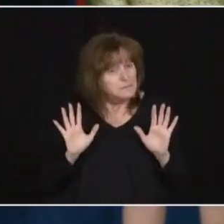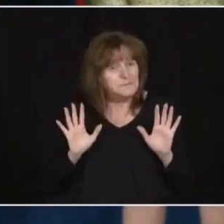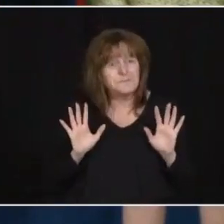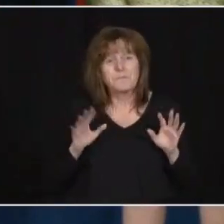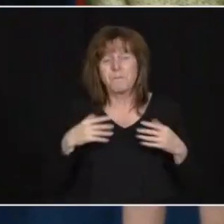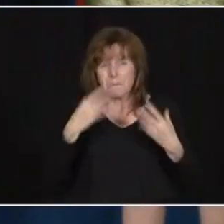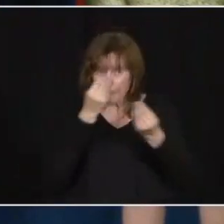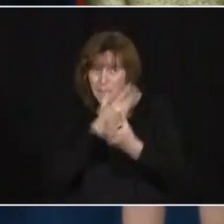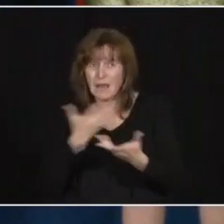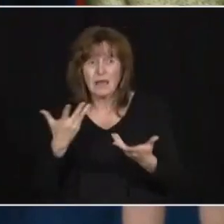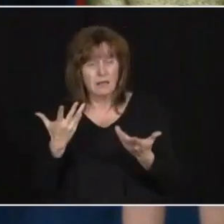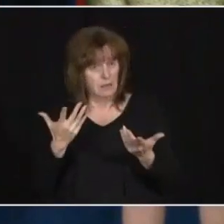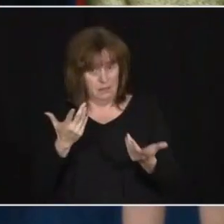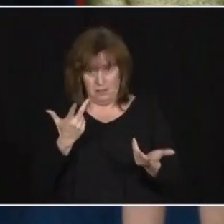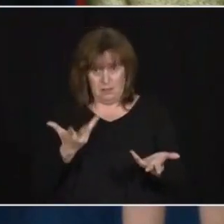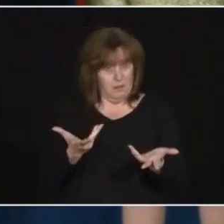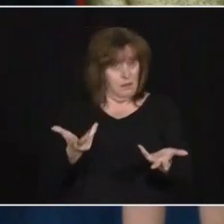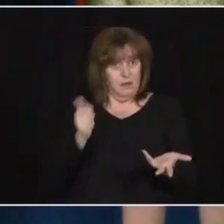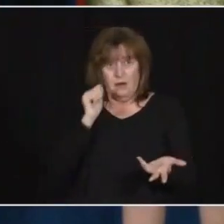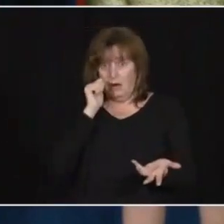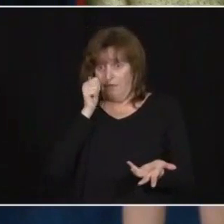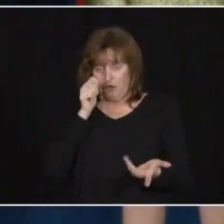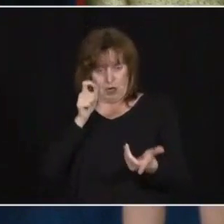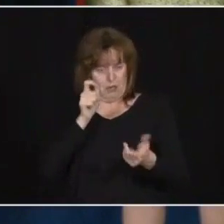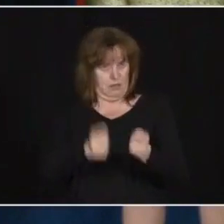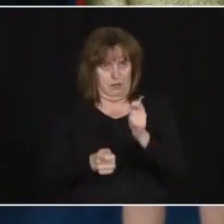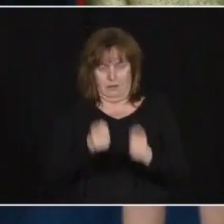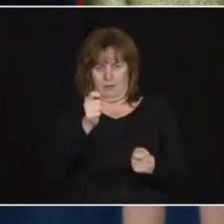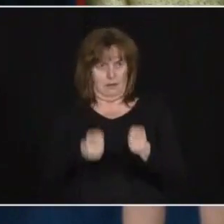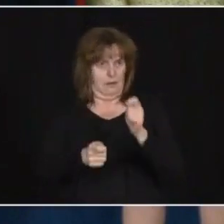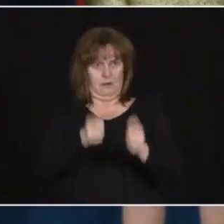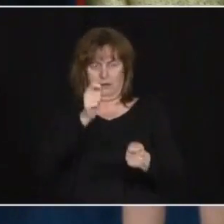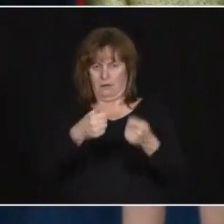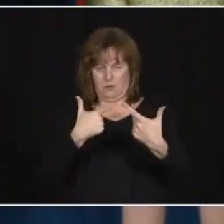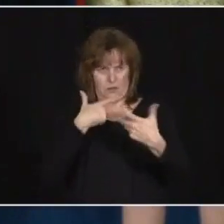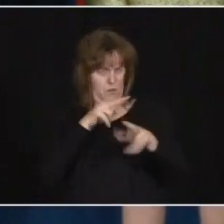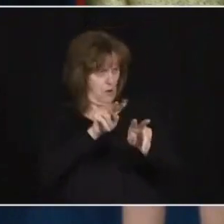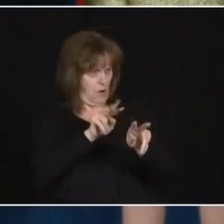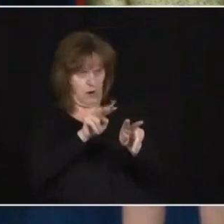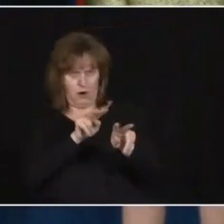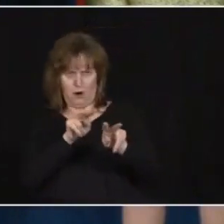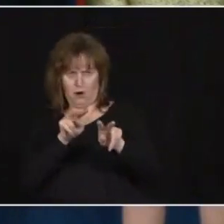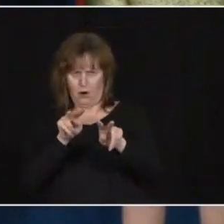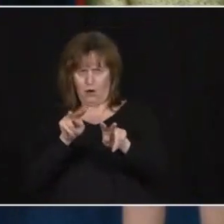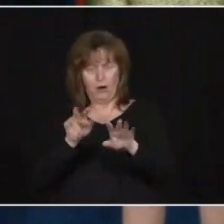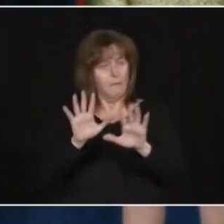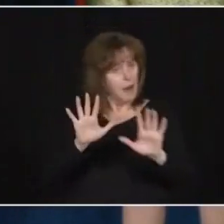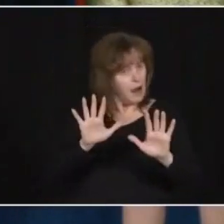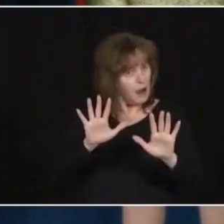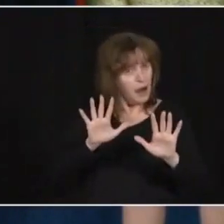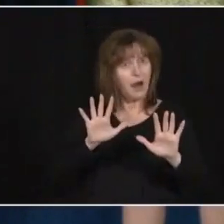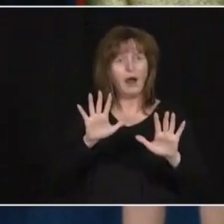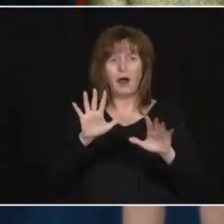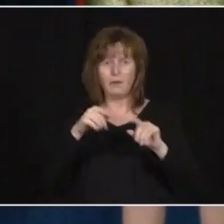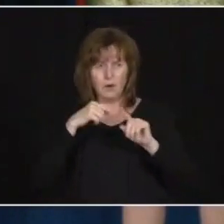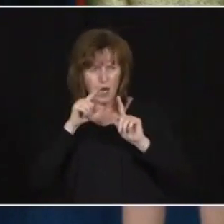this changes day by day, but we have to make sure that we're prepared. Monte has been working -- Minister